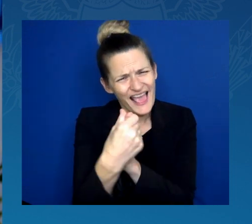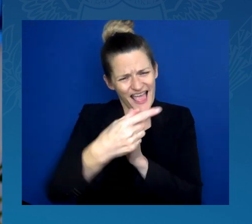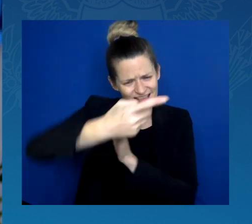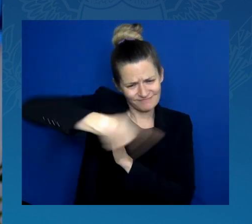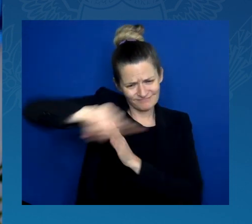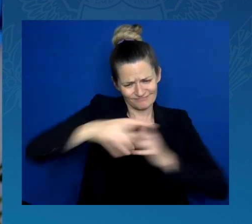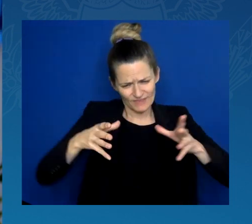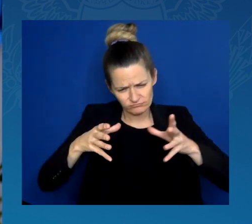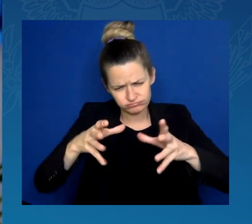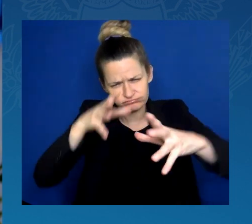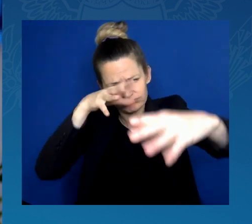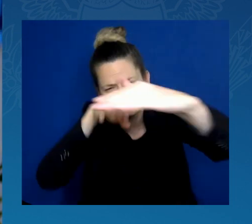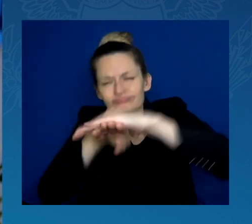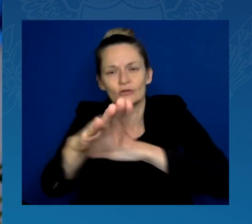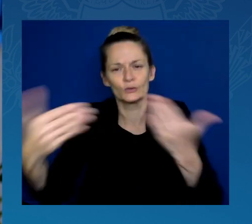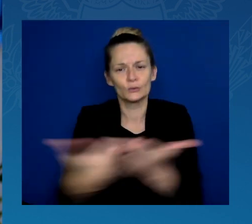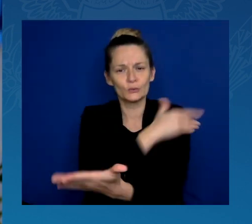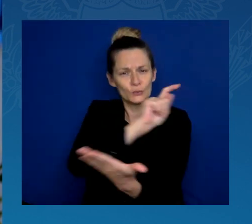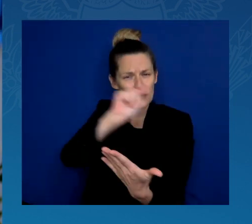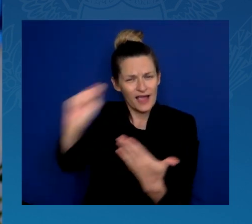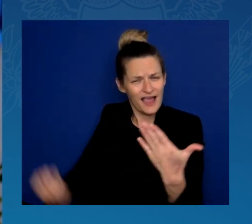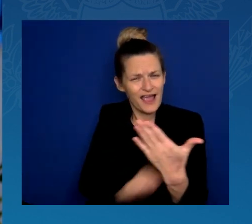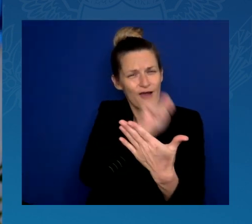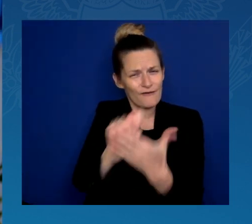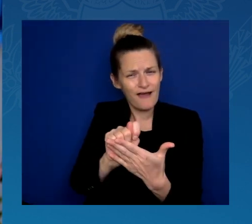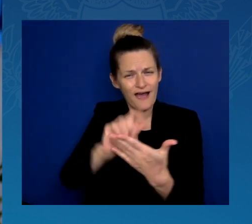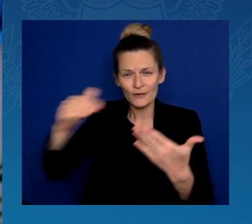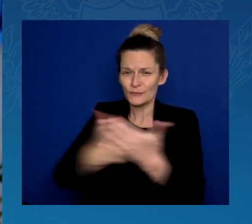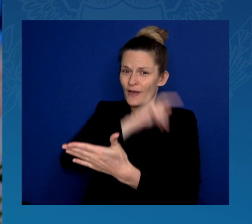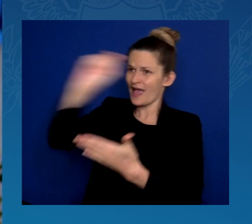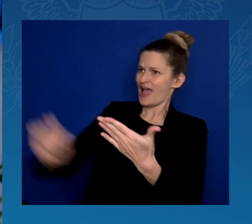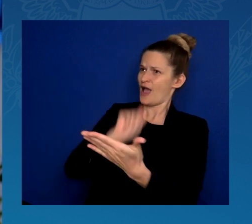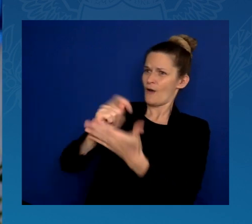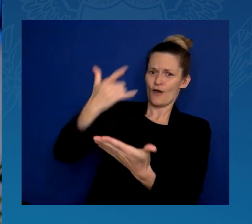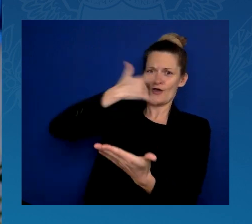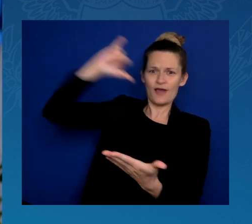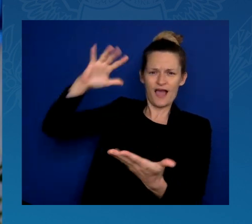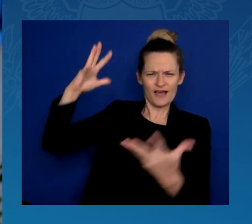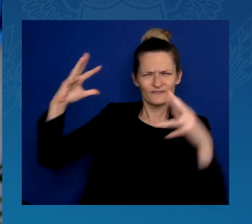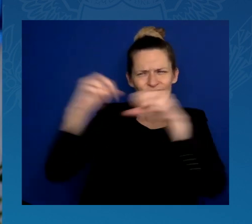safer working conditions, stronger protections against harassment and discrimination.